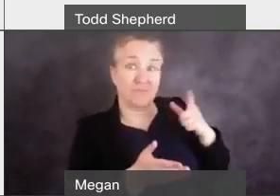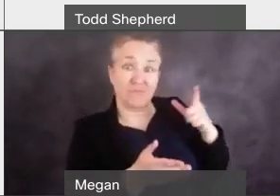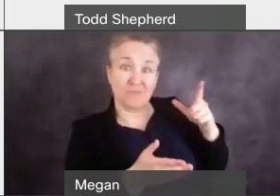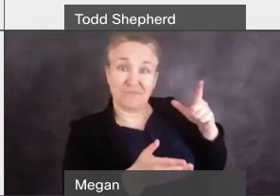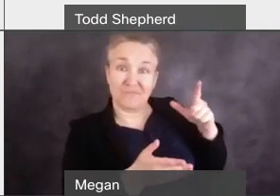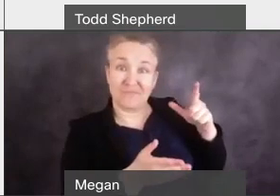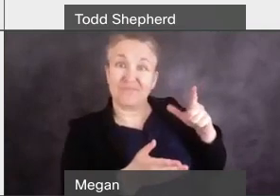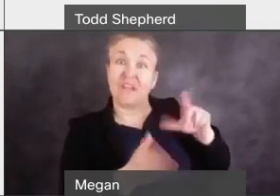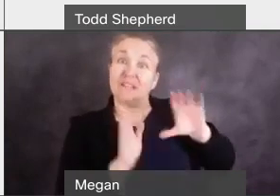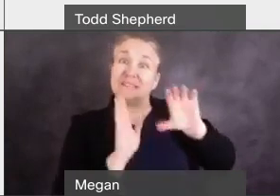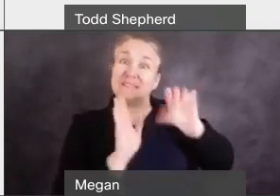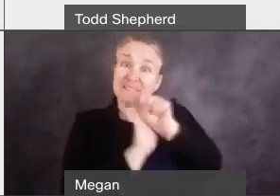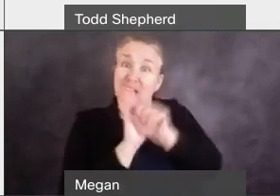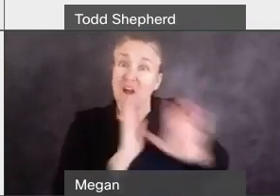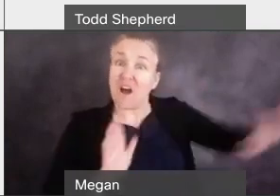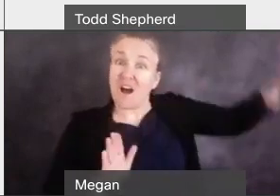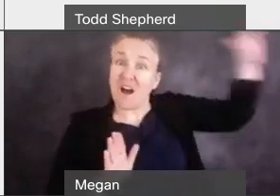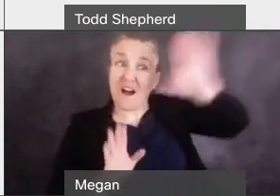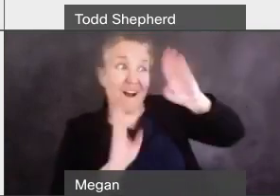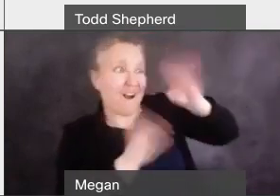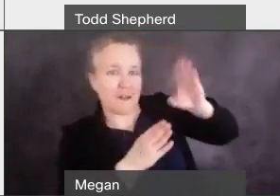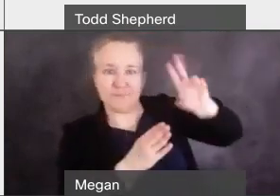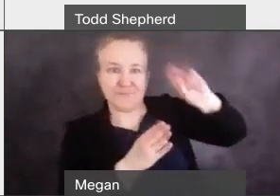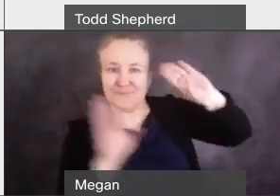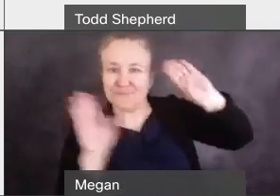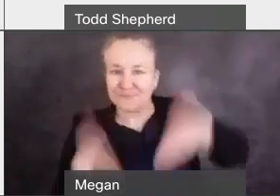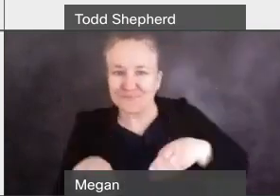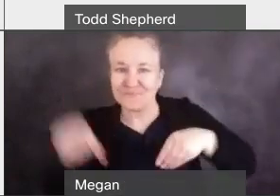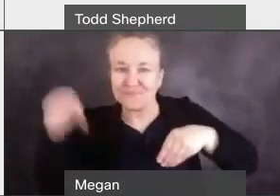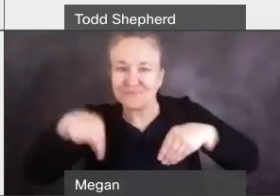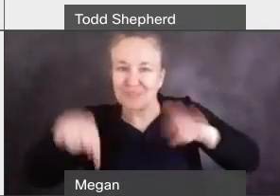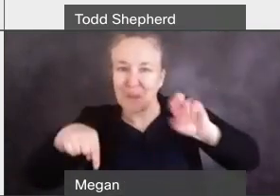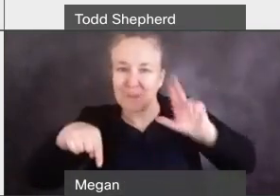the Commonwealth. I've been very focused right here at home and making sure that